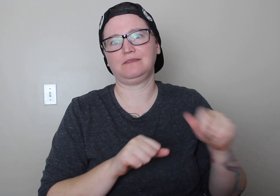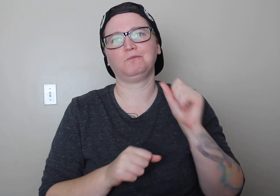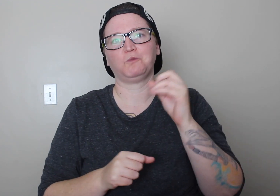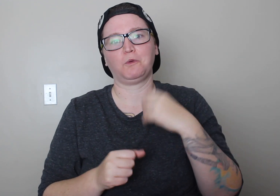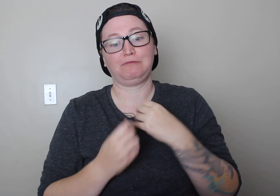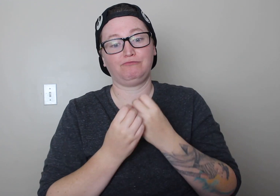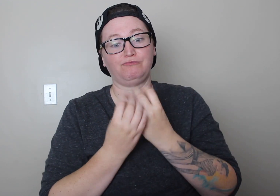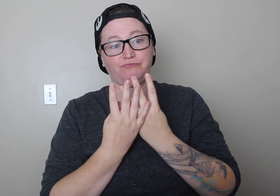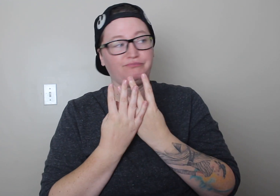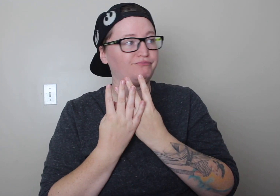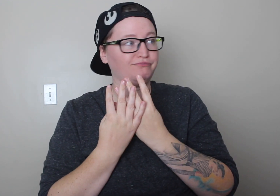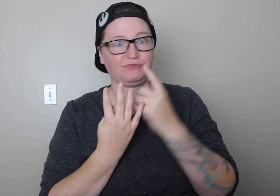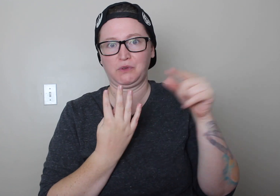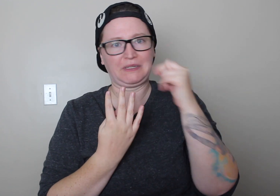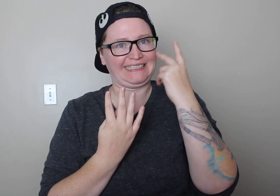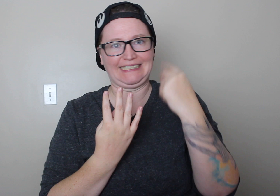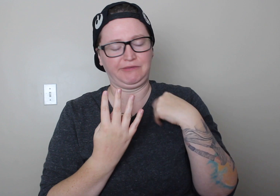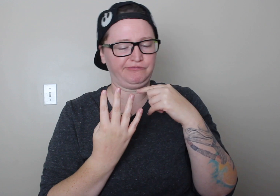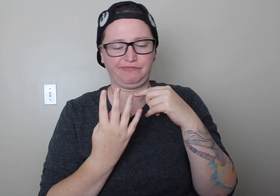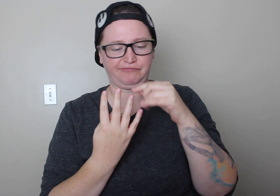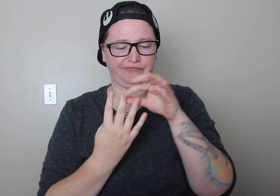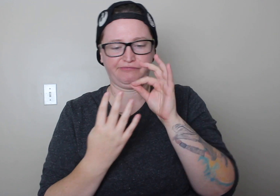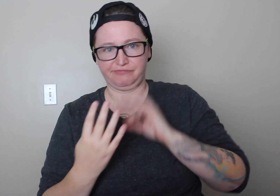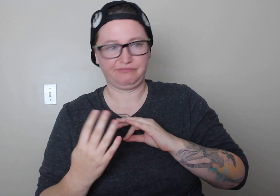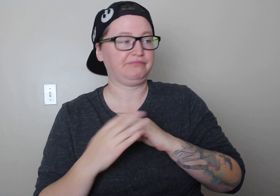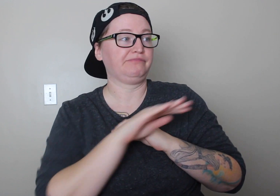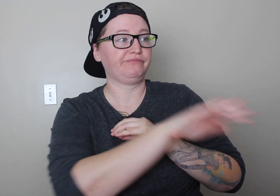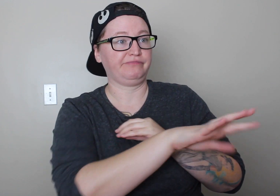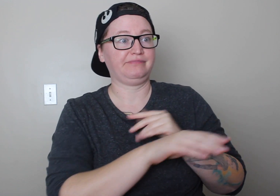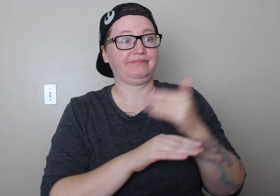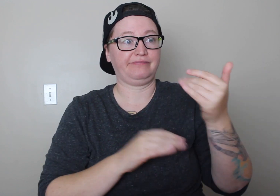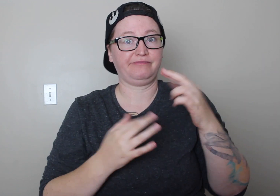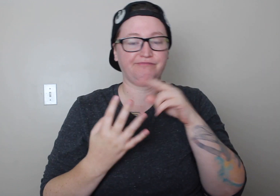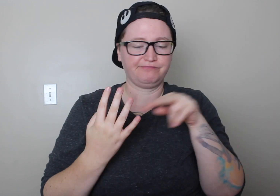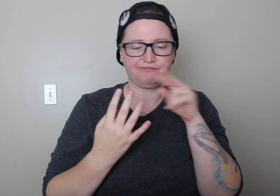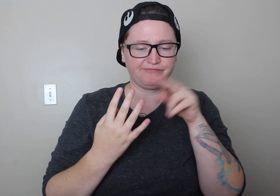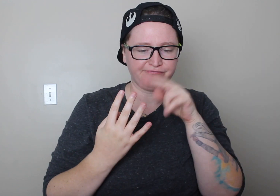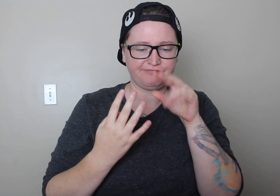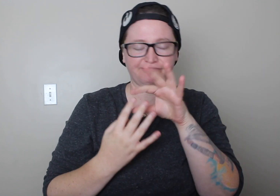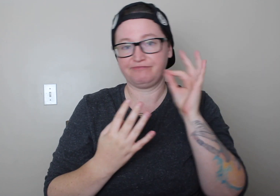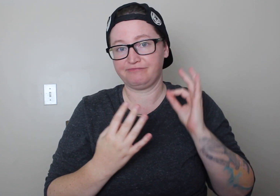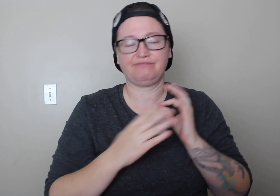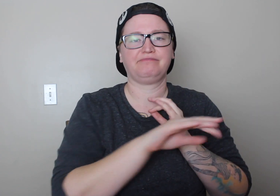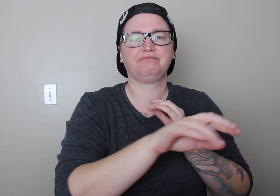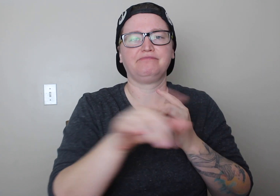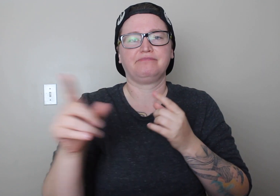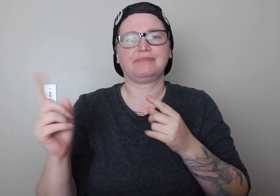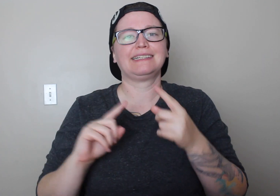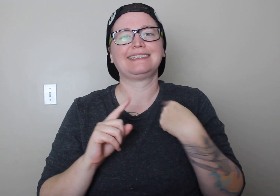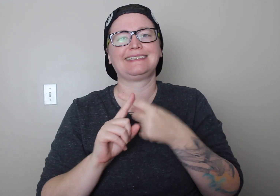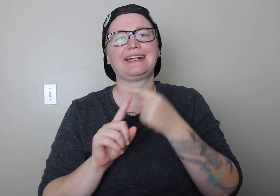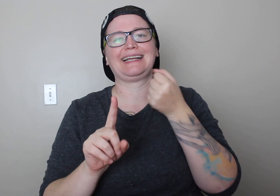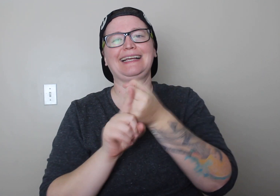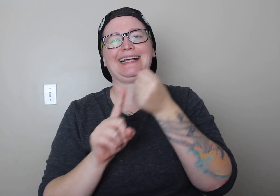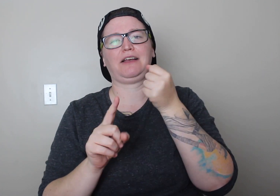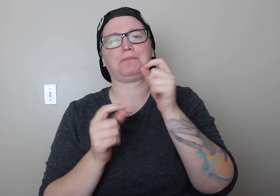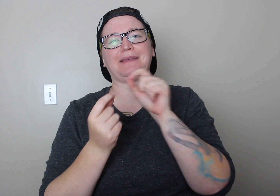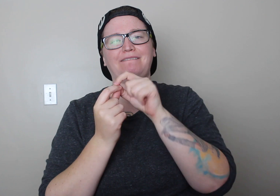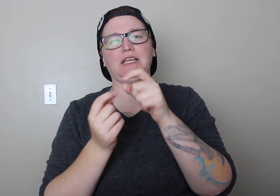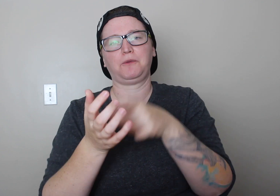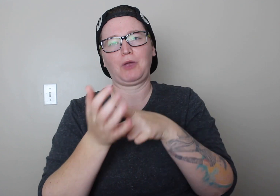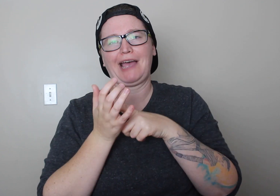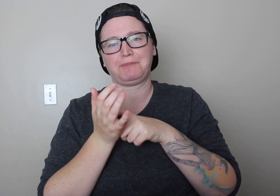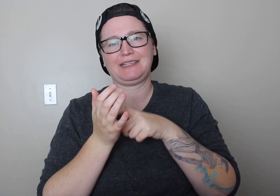A player will start by choosing a card without anyone seeing, then pass the deck to next player and so forth until they achieve the requirement set by the game.